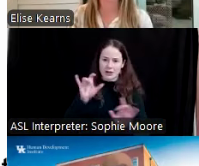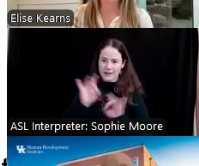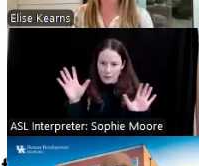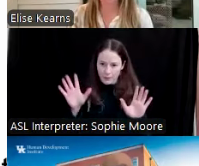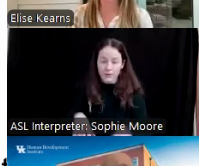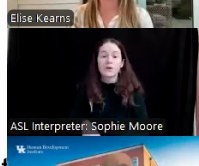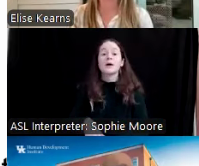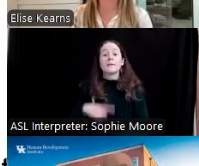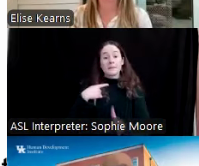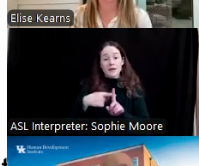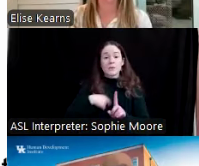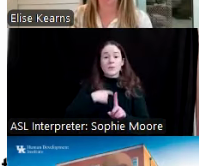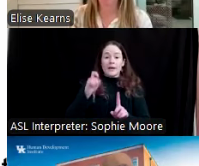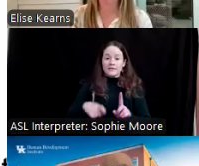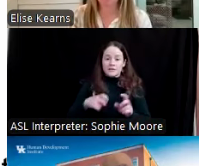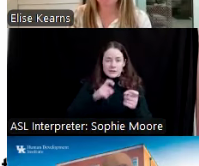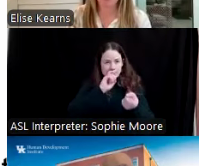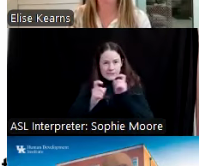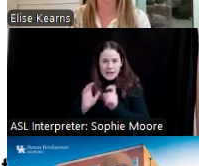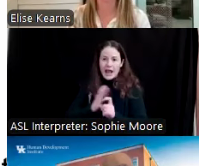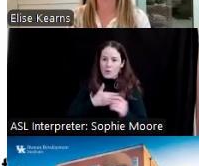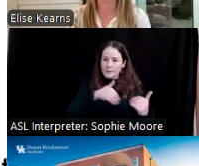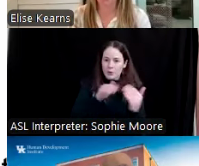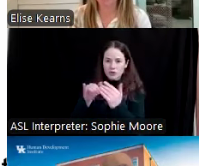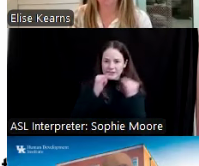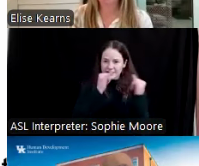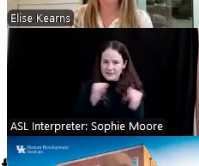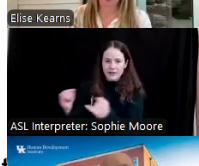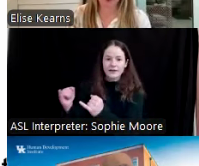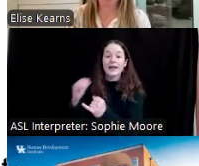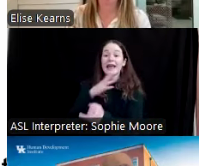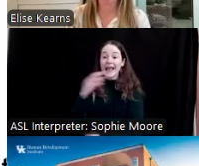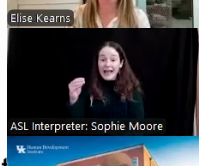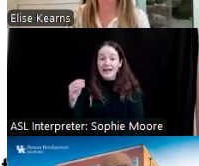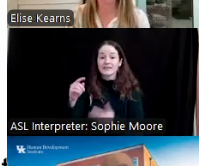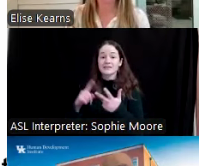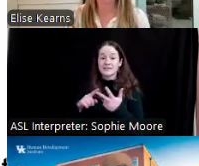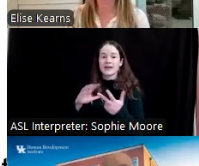prescriptions and programs must account for and mitigate barriers to promote uh